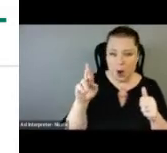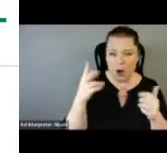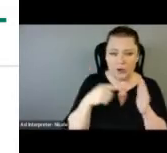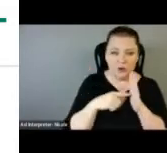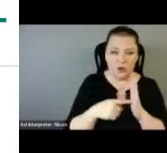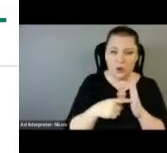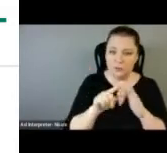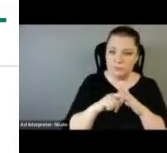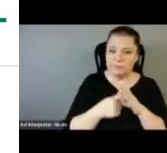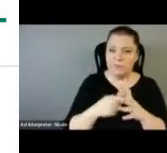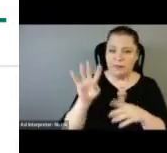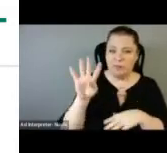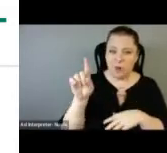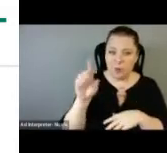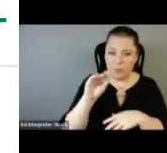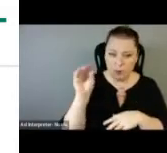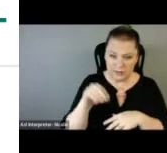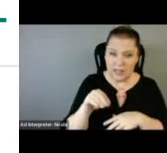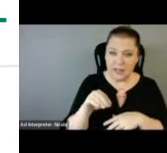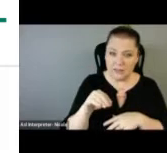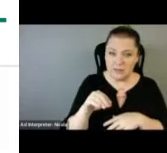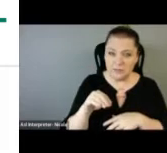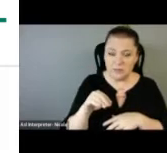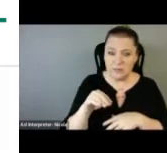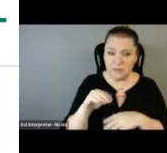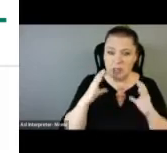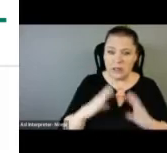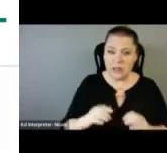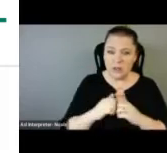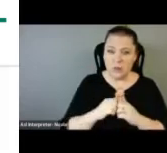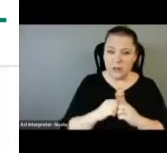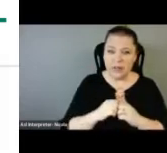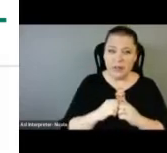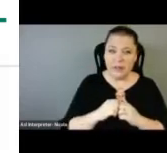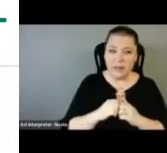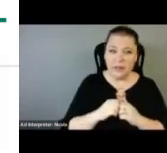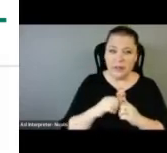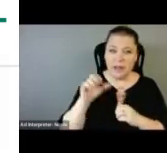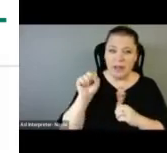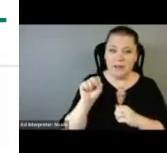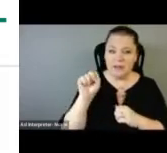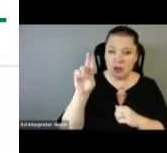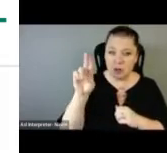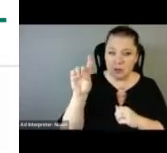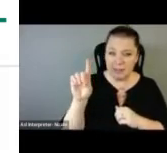41% of clients with substance use disorder rated had